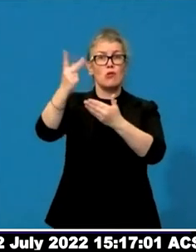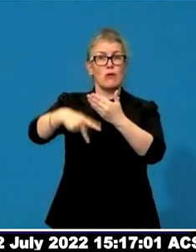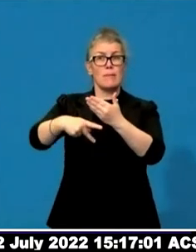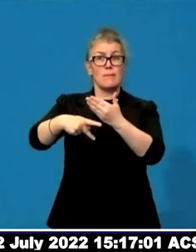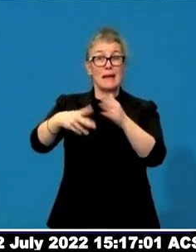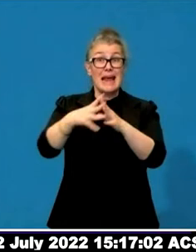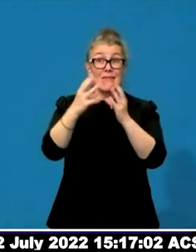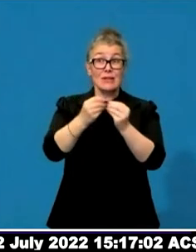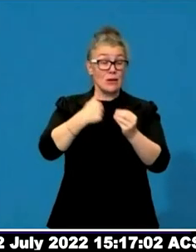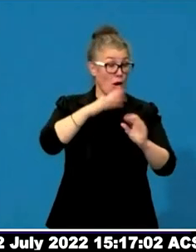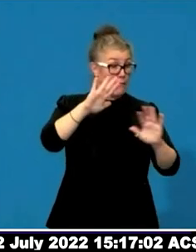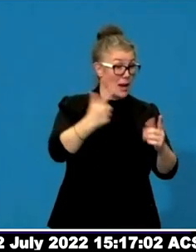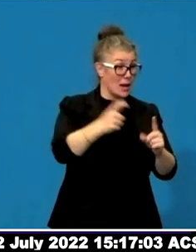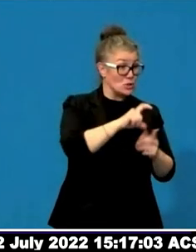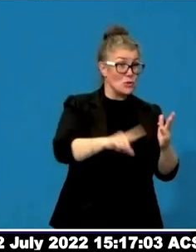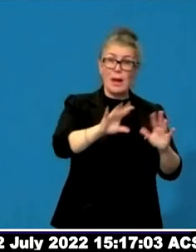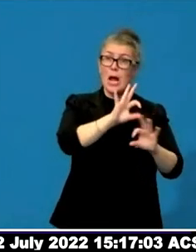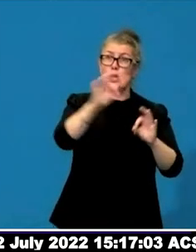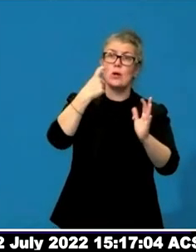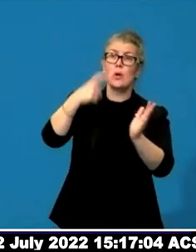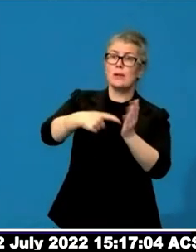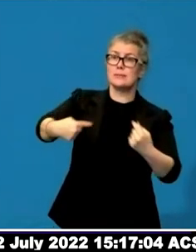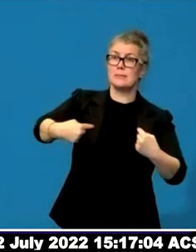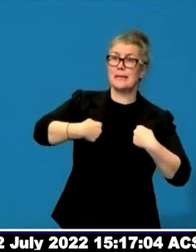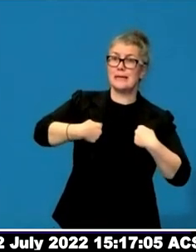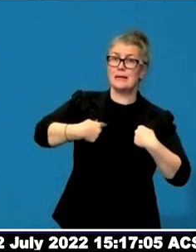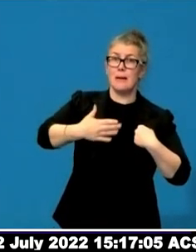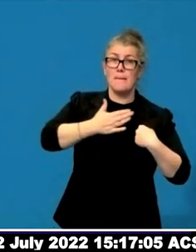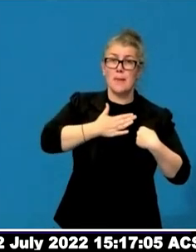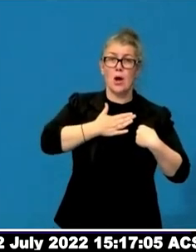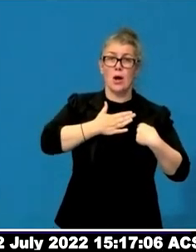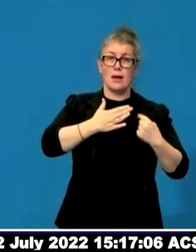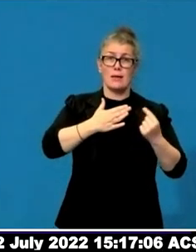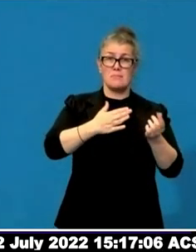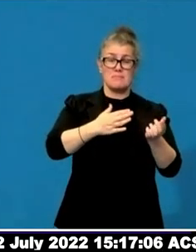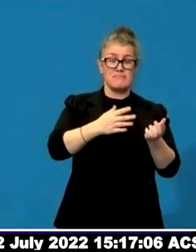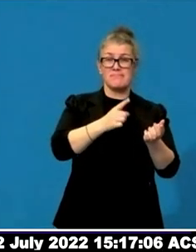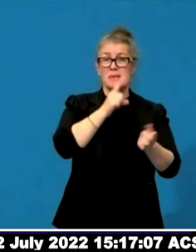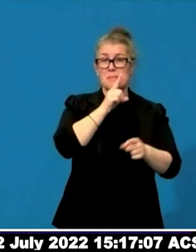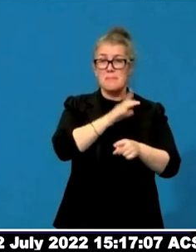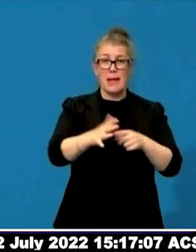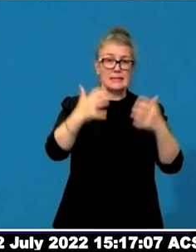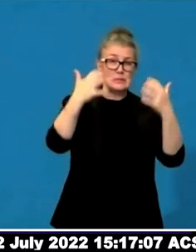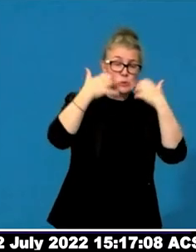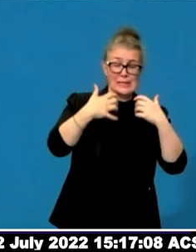and given me absolutely no acknowledgment of my blood, my sweat, my tears for the last few years in this space.